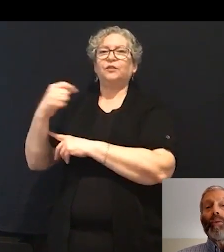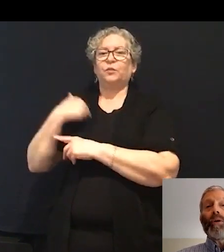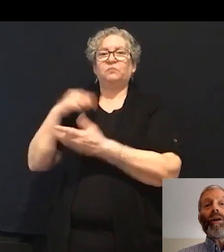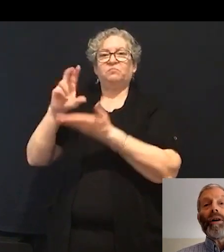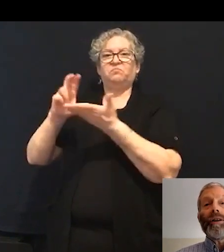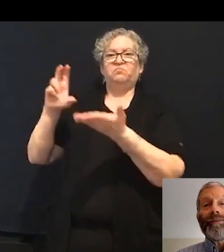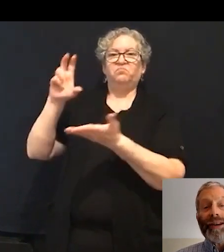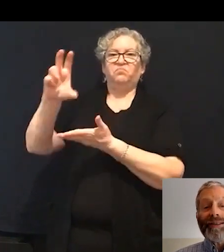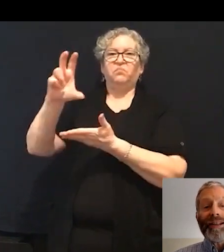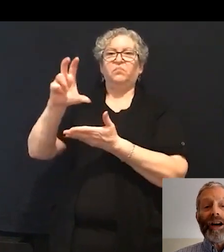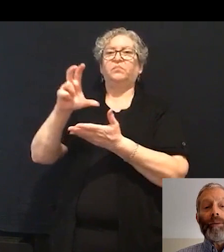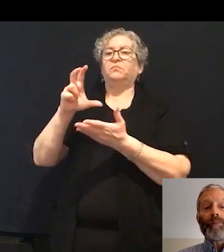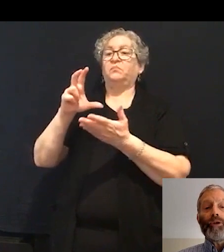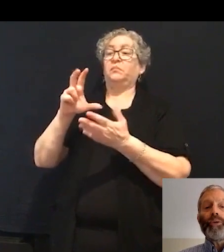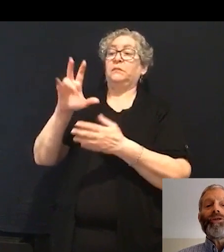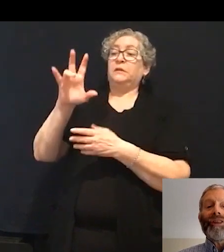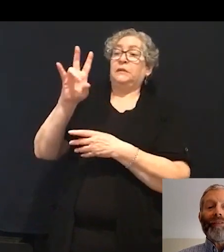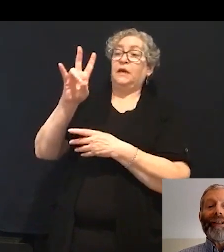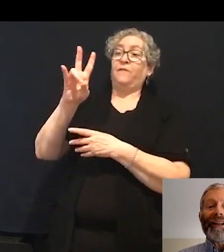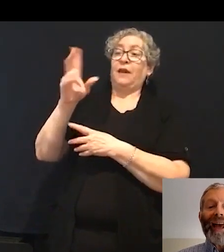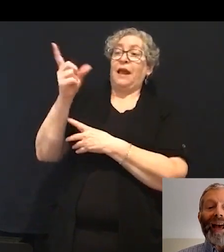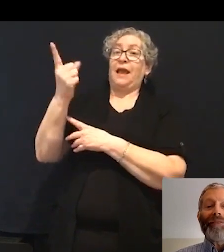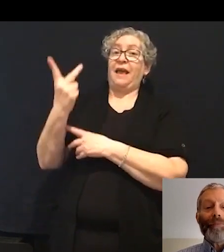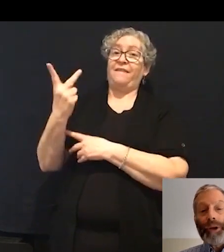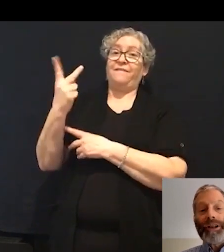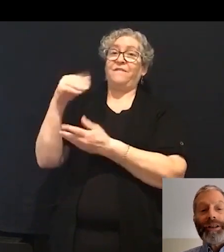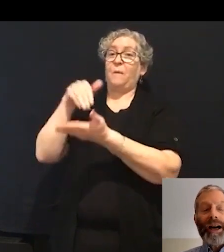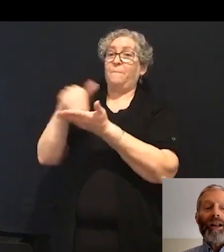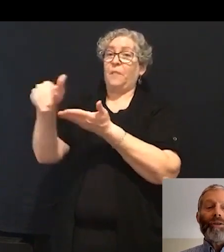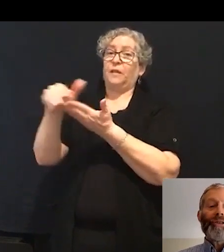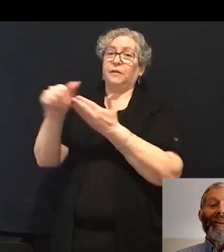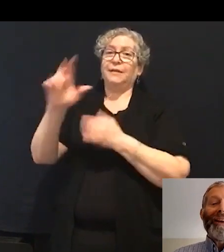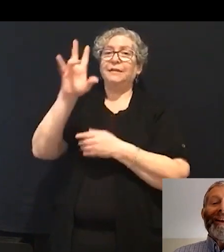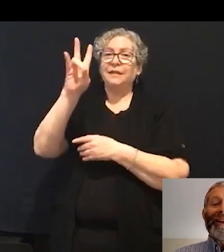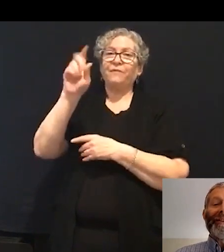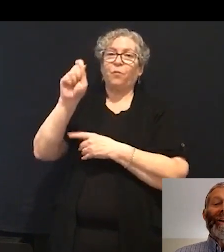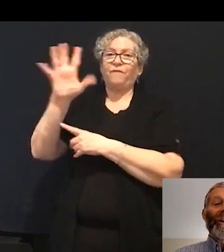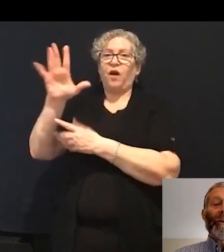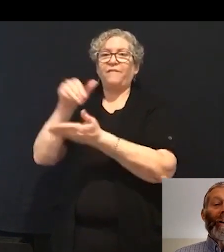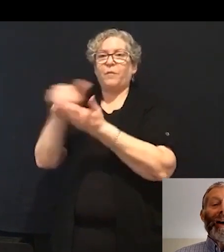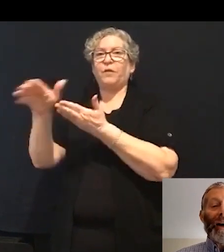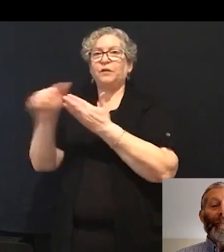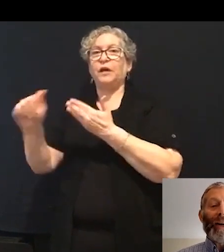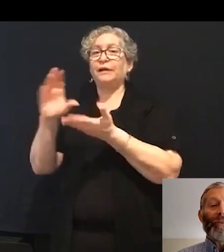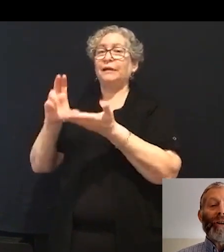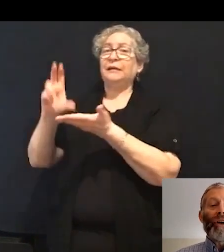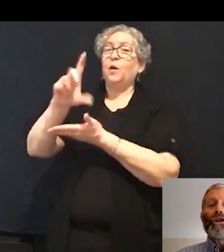And we're investing up to $7 and 1/2 million in their compound